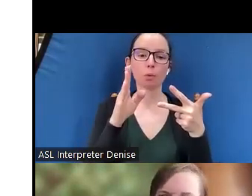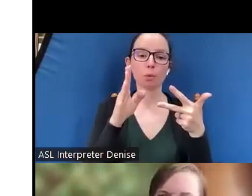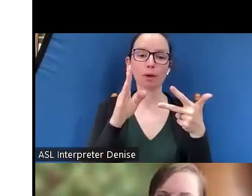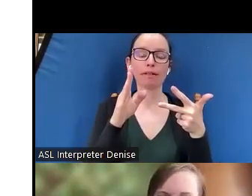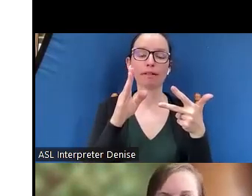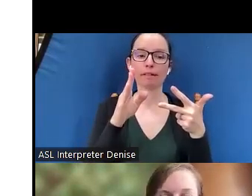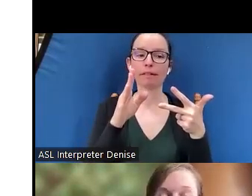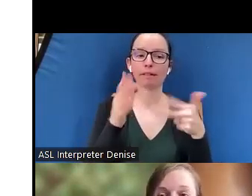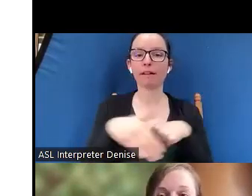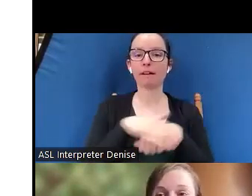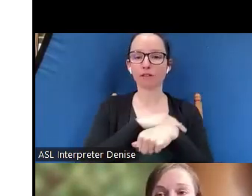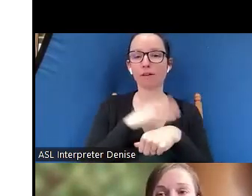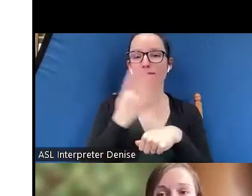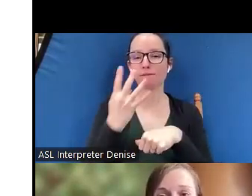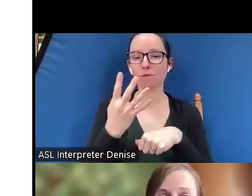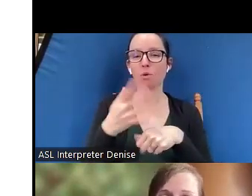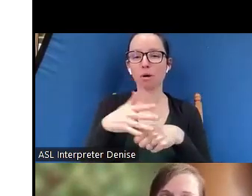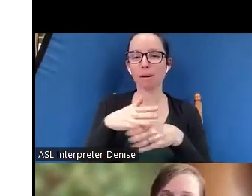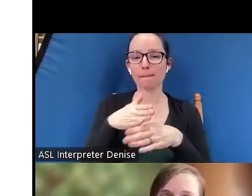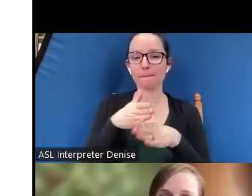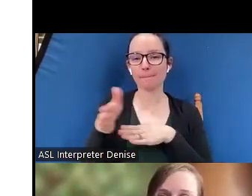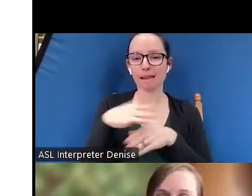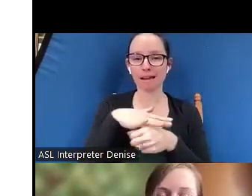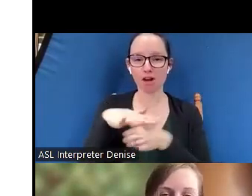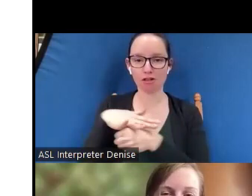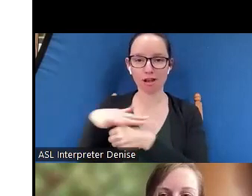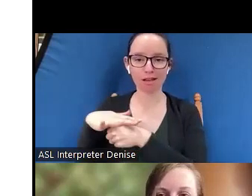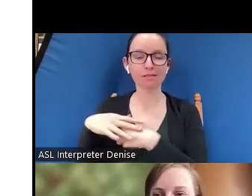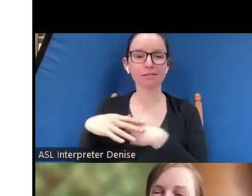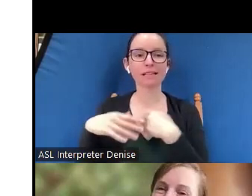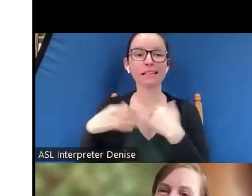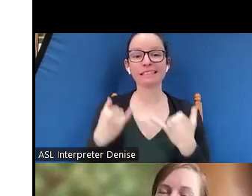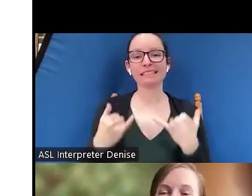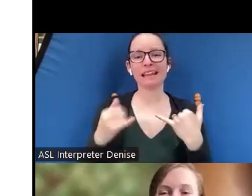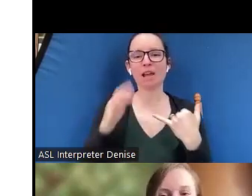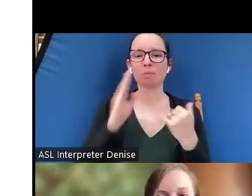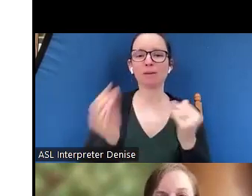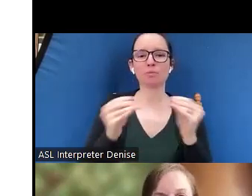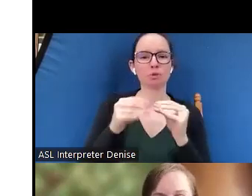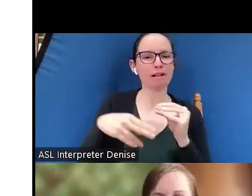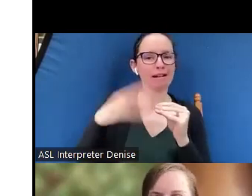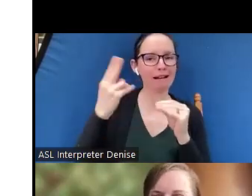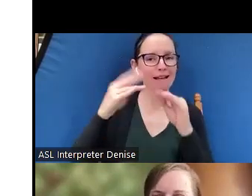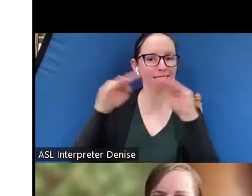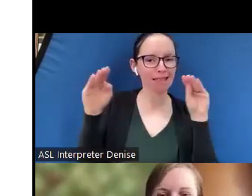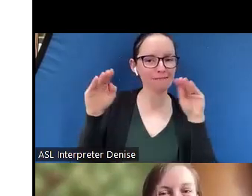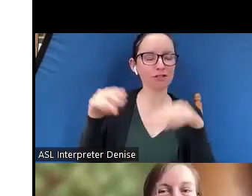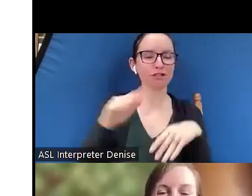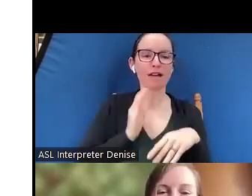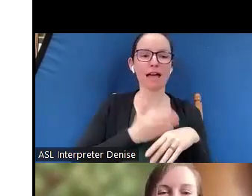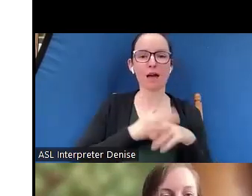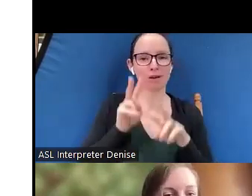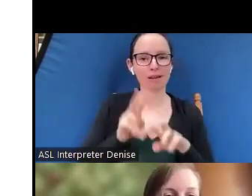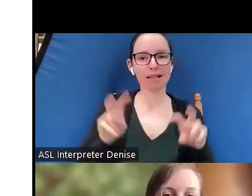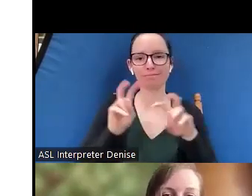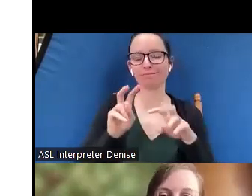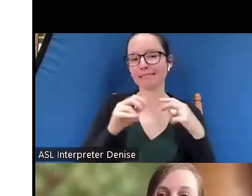we've seen so far. We'll be keeping things fairly high level today because our analysis is still ongoing, But we'll be talking a little bit